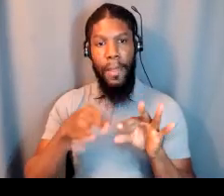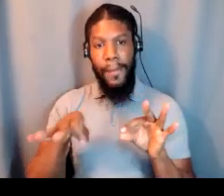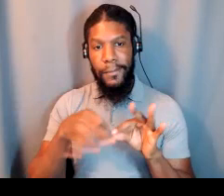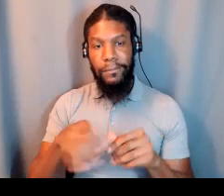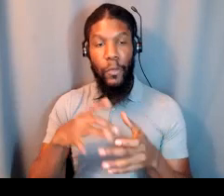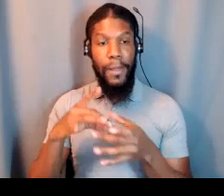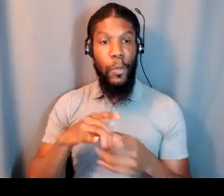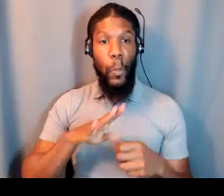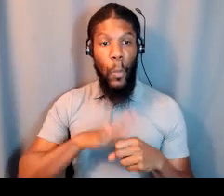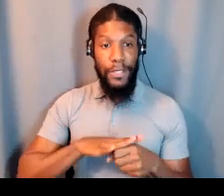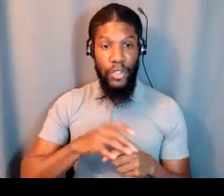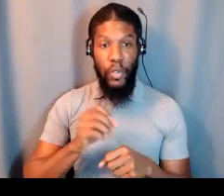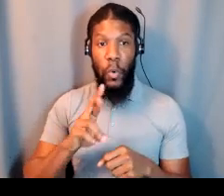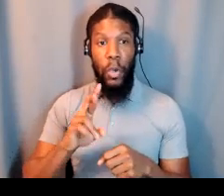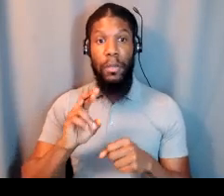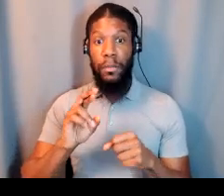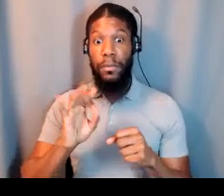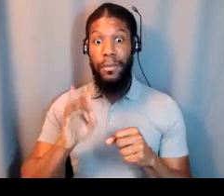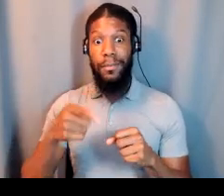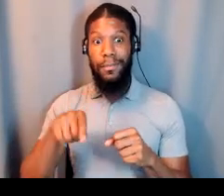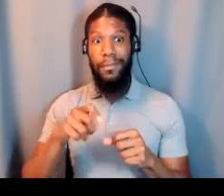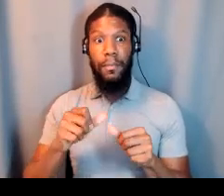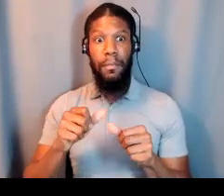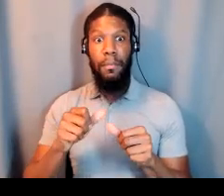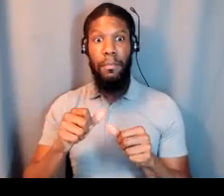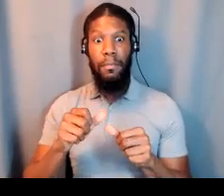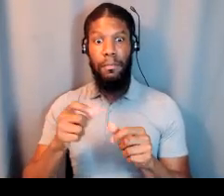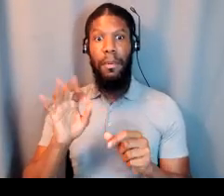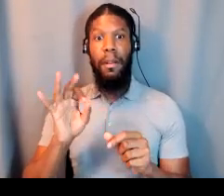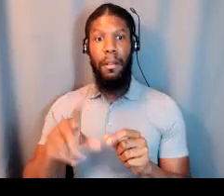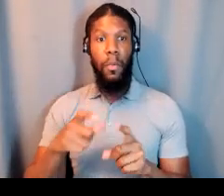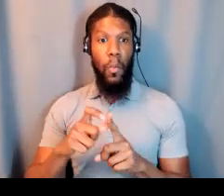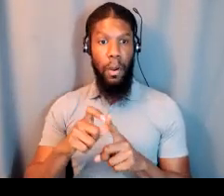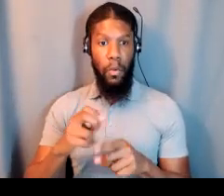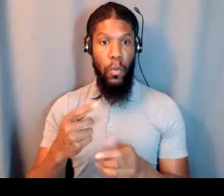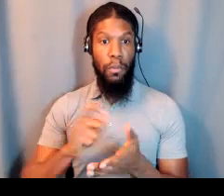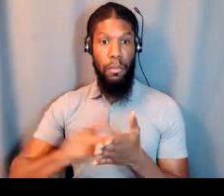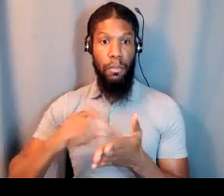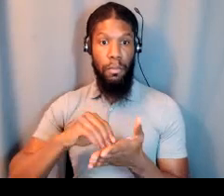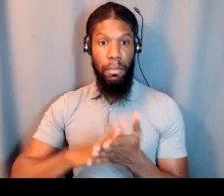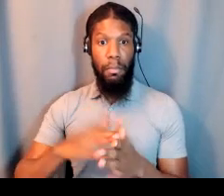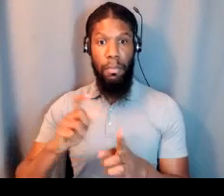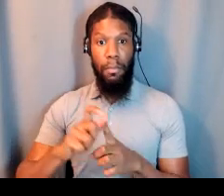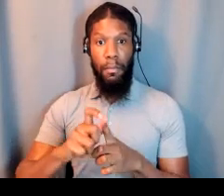or perpetuating racist ideologies unintentionally. The "unintentionally" is important to note there because if you have a consultant